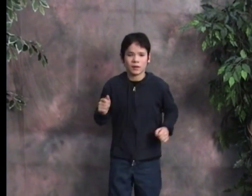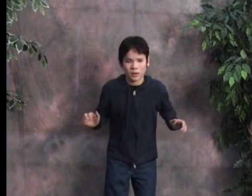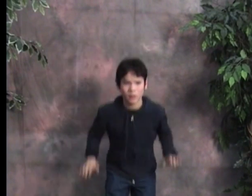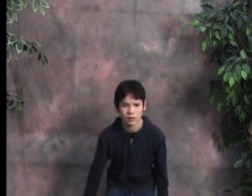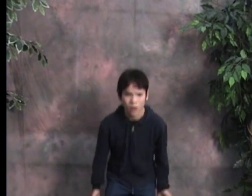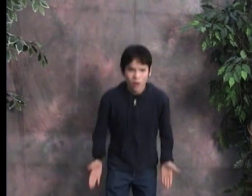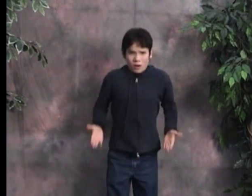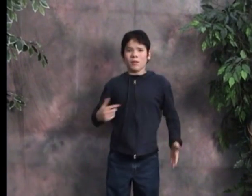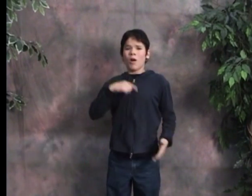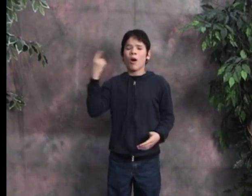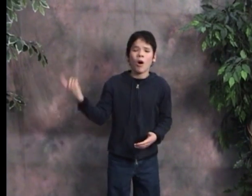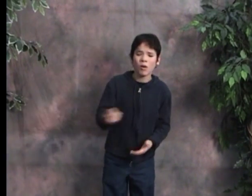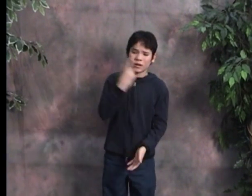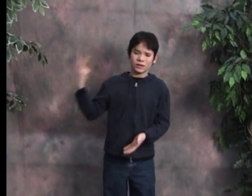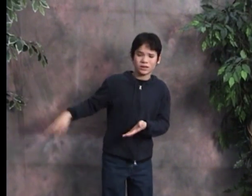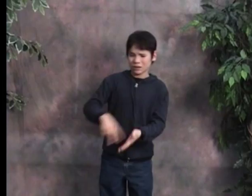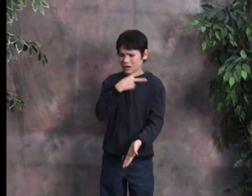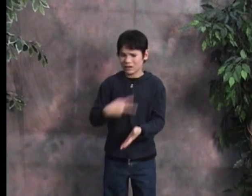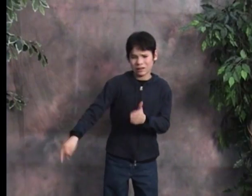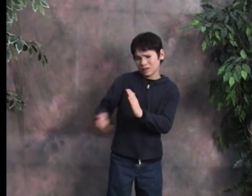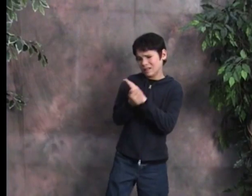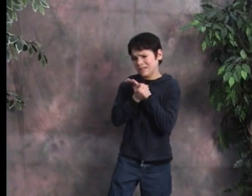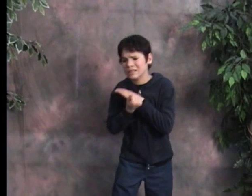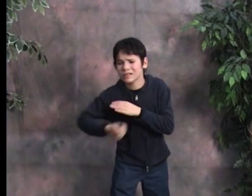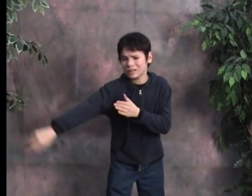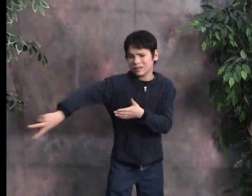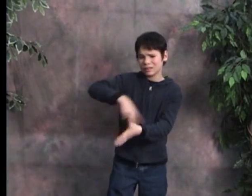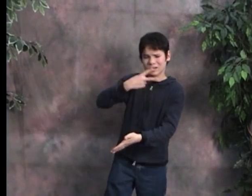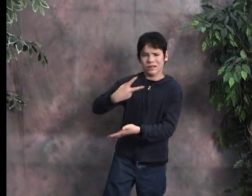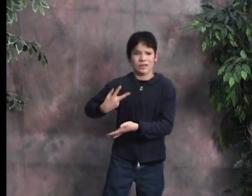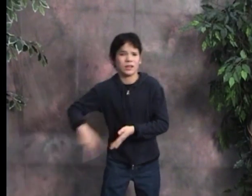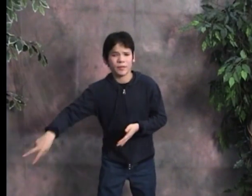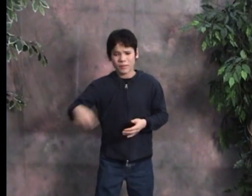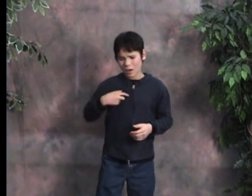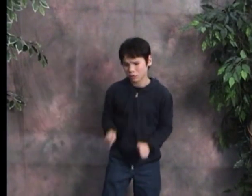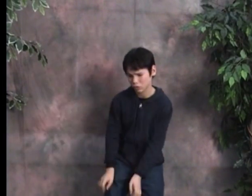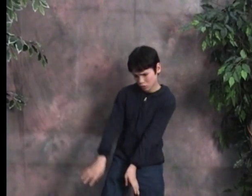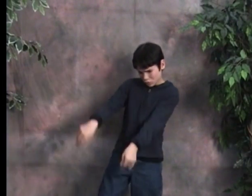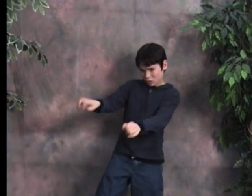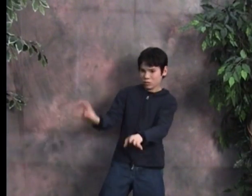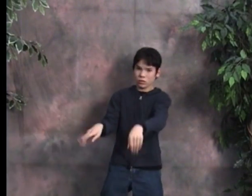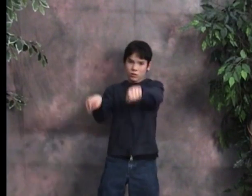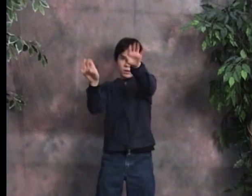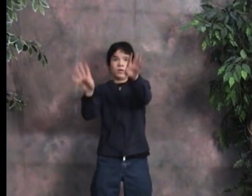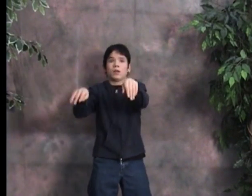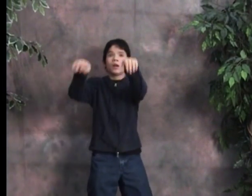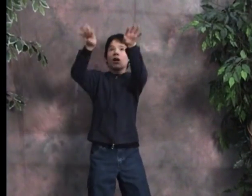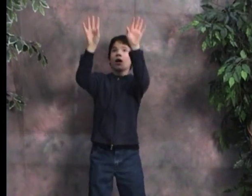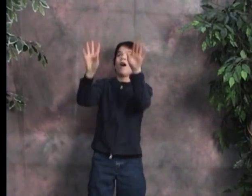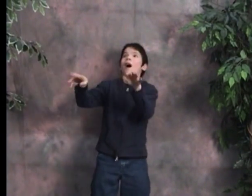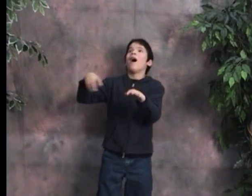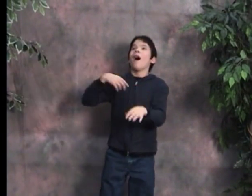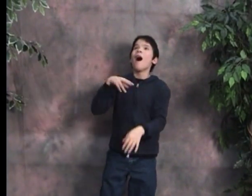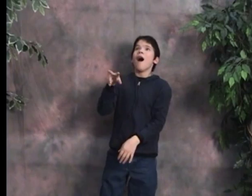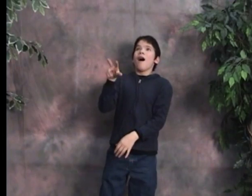Well now I get low and I get high And if I can't get either I really try Got the wings of Heaven on my shoes